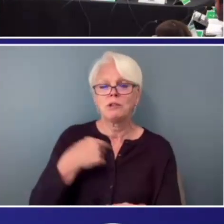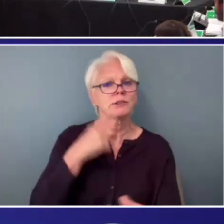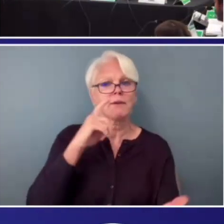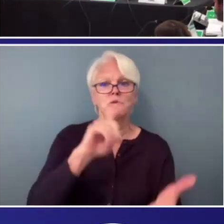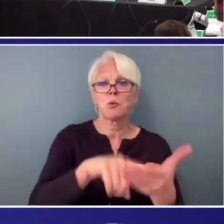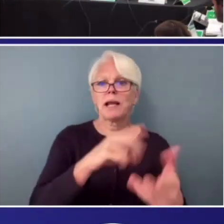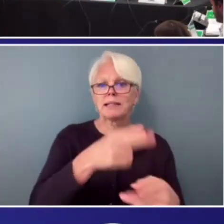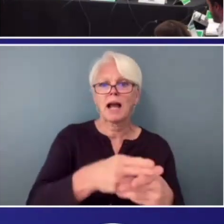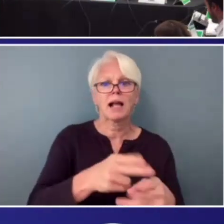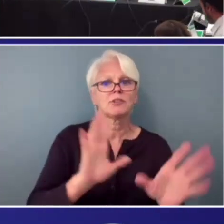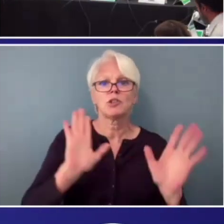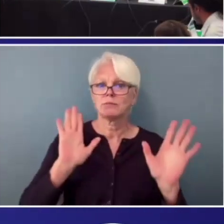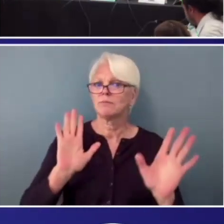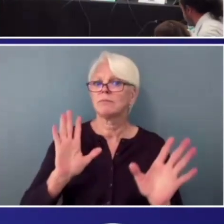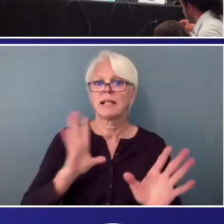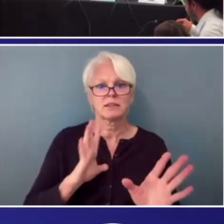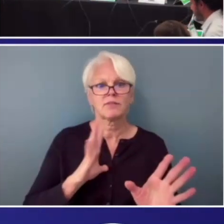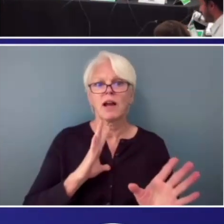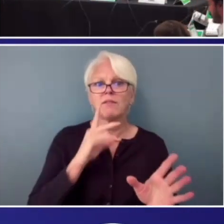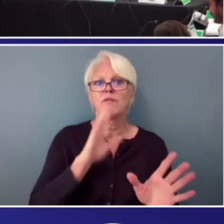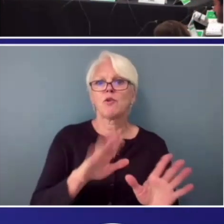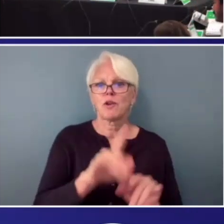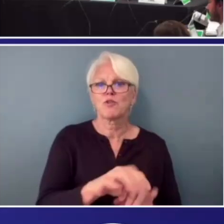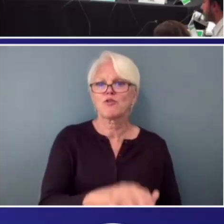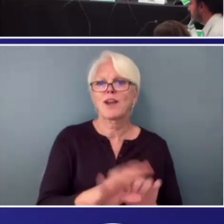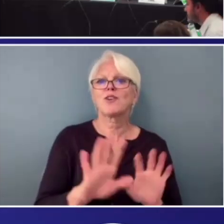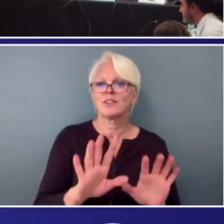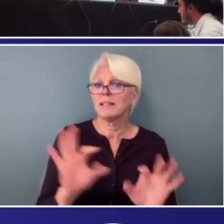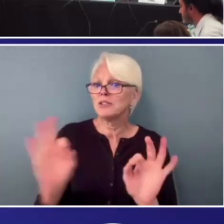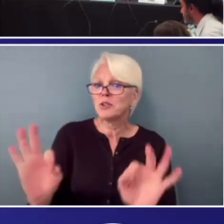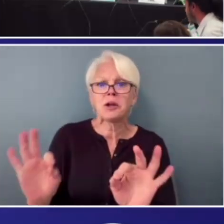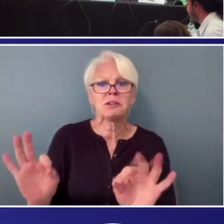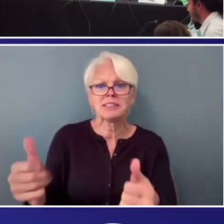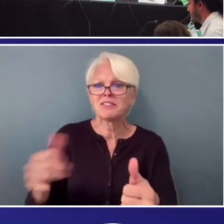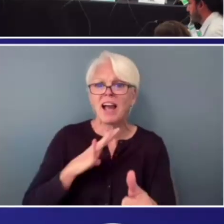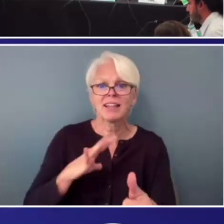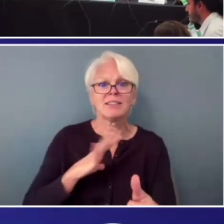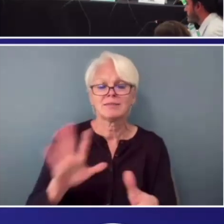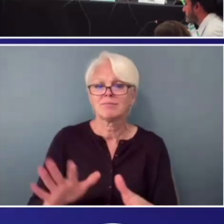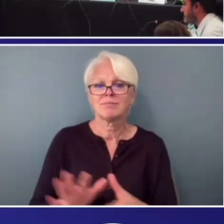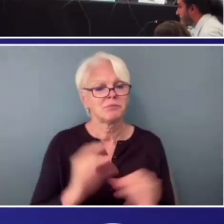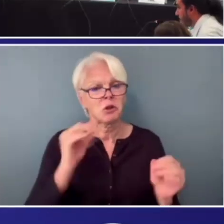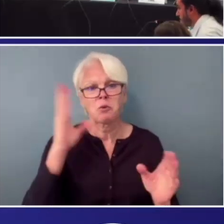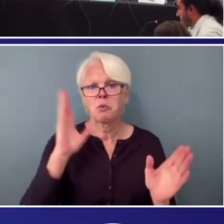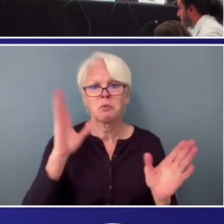We just need to acknowledge it for the record. It's all good. No worries. Faisal Sulman.